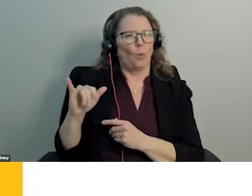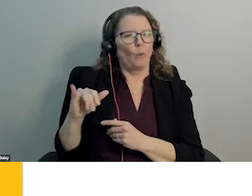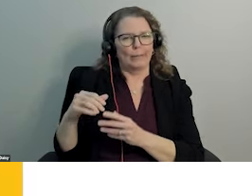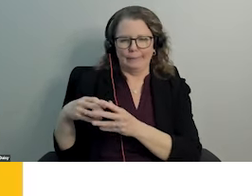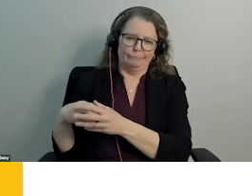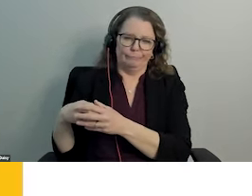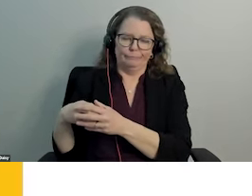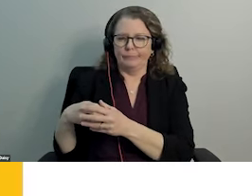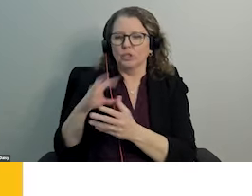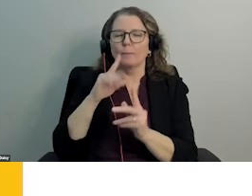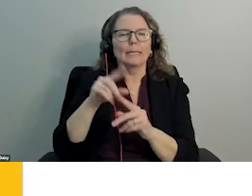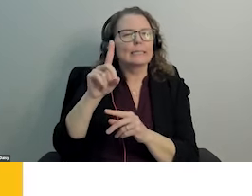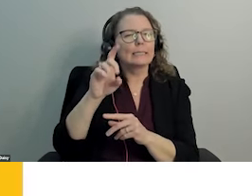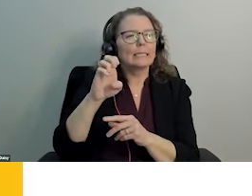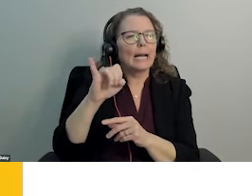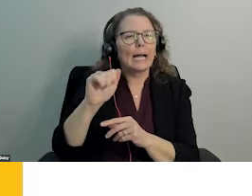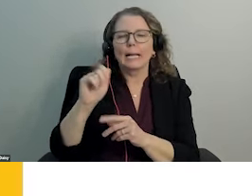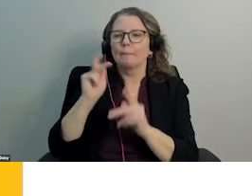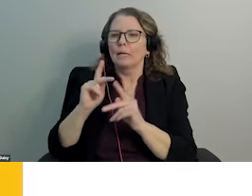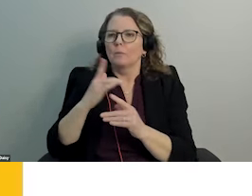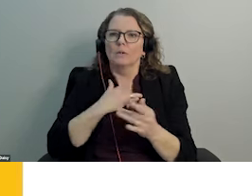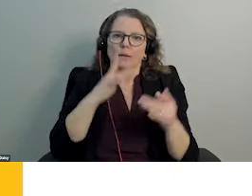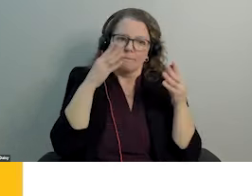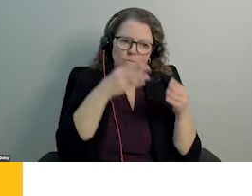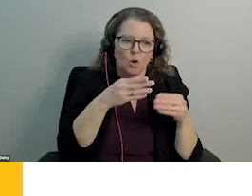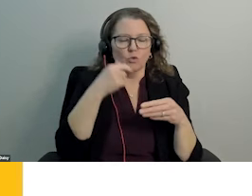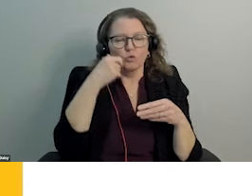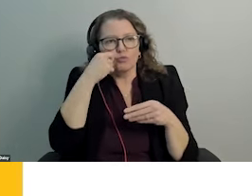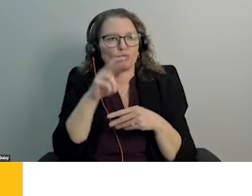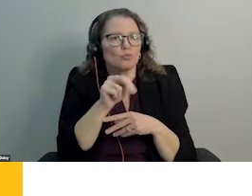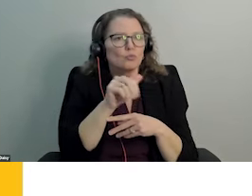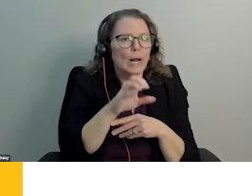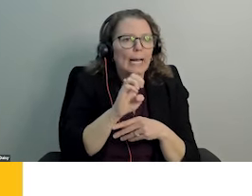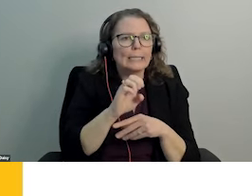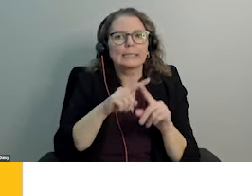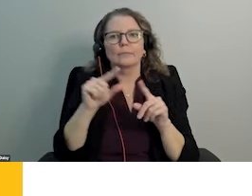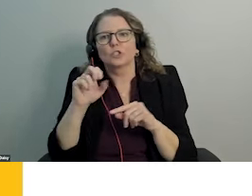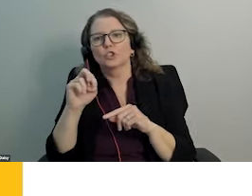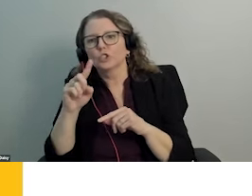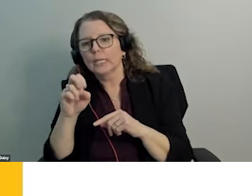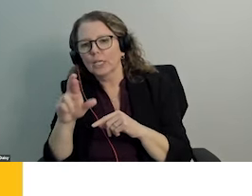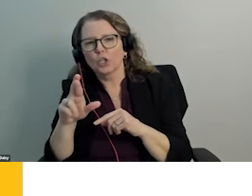of DEIA, people often focus on race and gender, and we're sometimes lucky